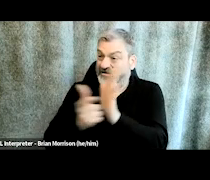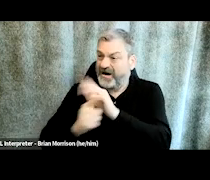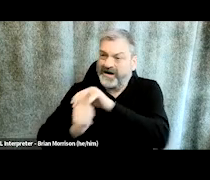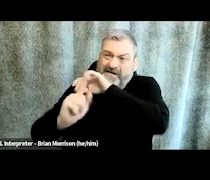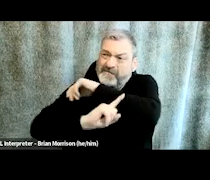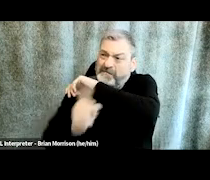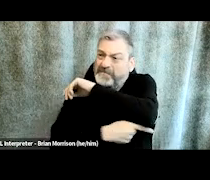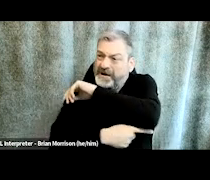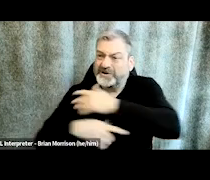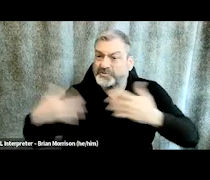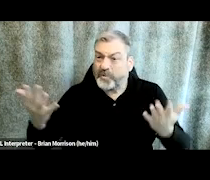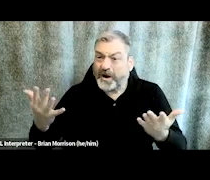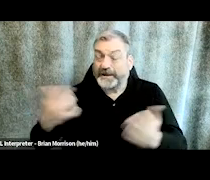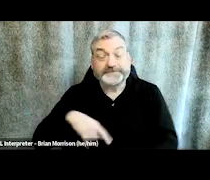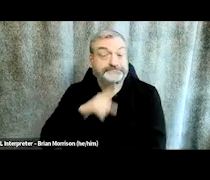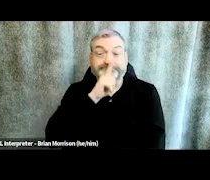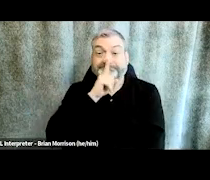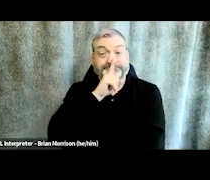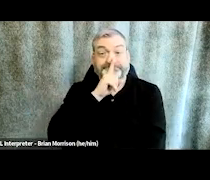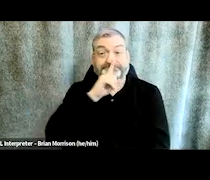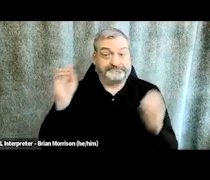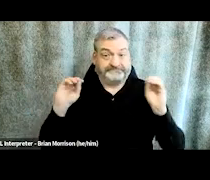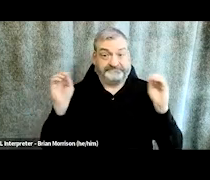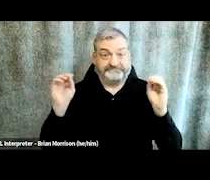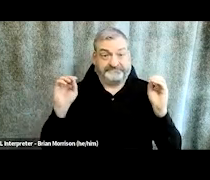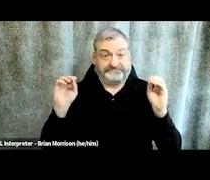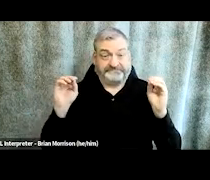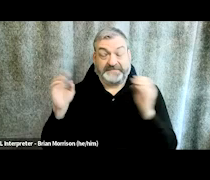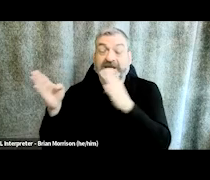What it does do is require equal access to employment through accommodations.